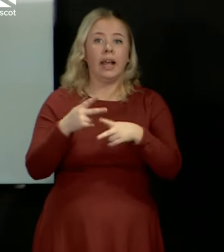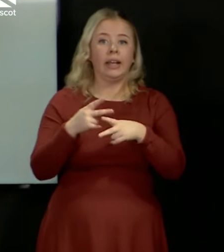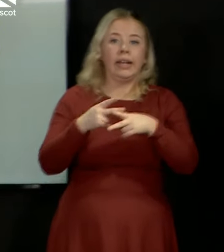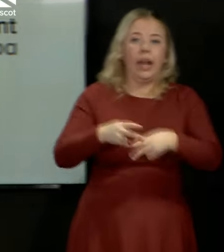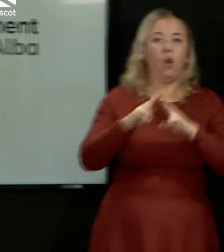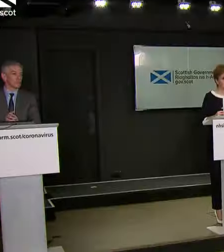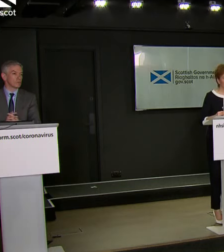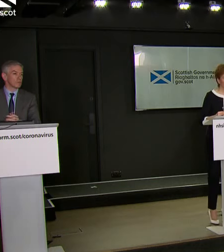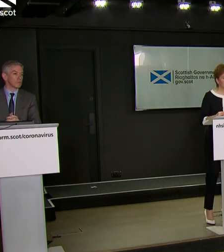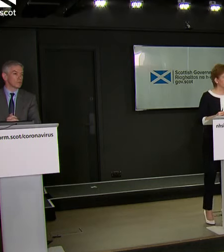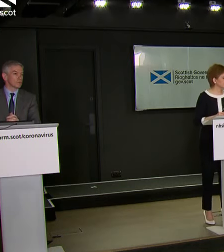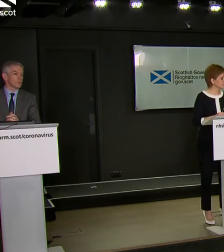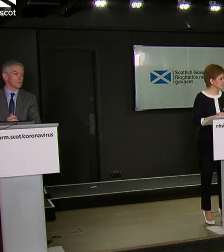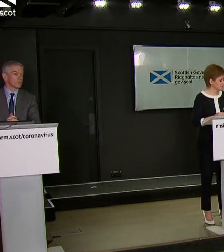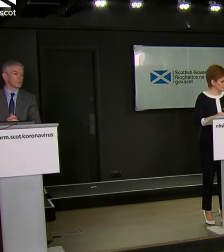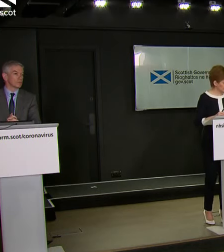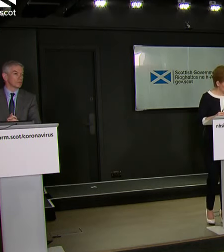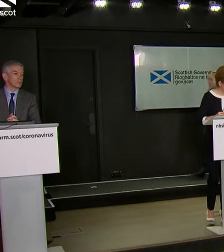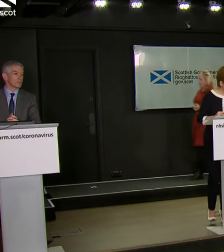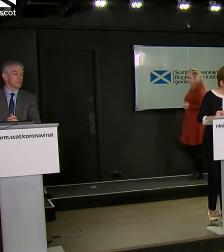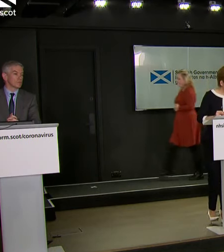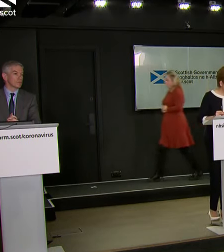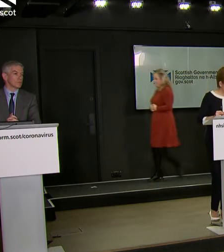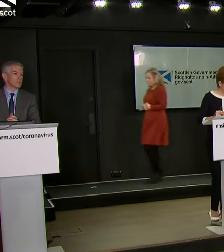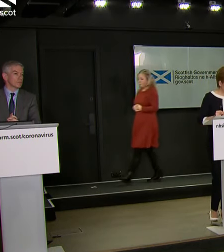Thank you. Peter Smith from ITV.